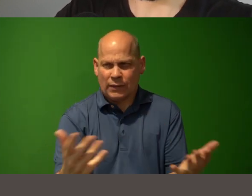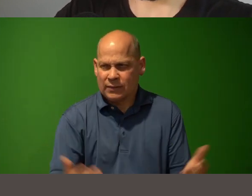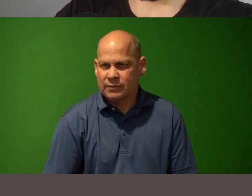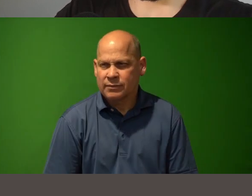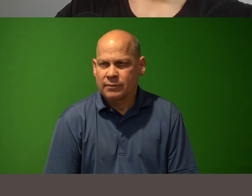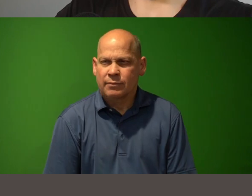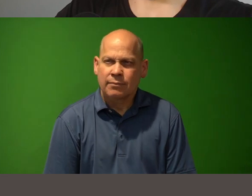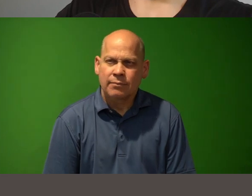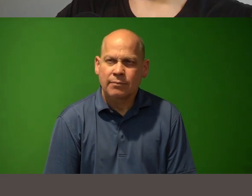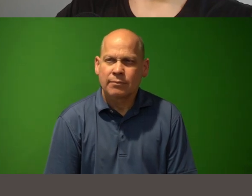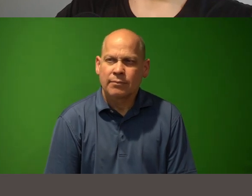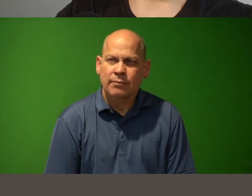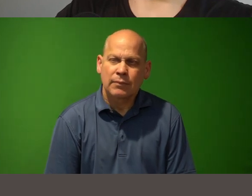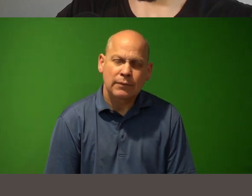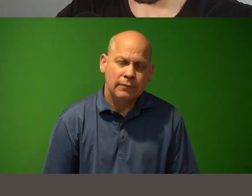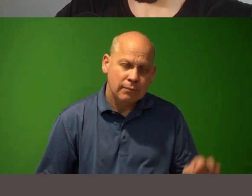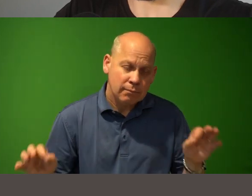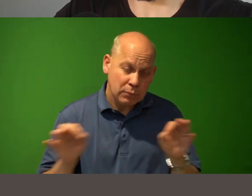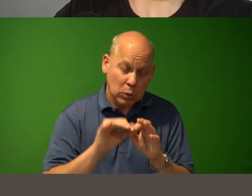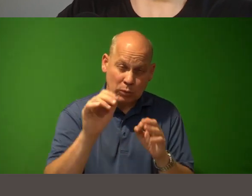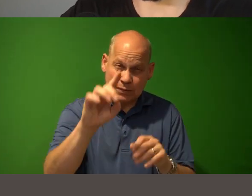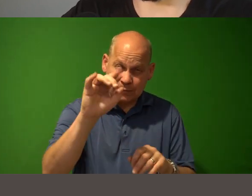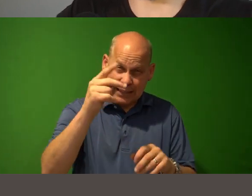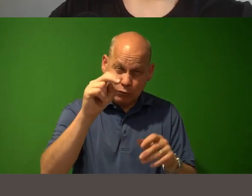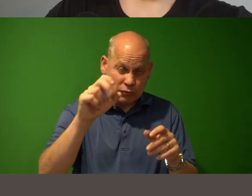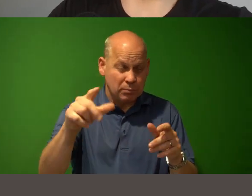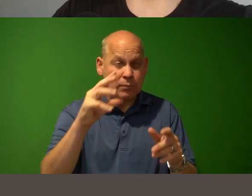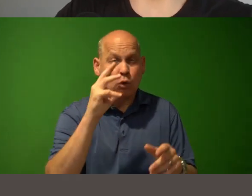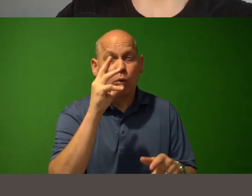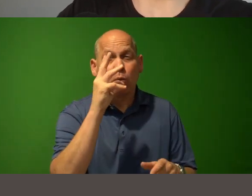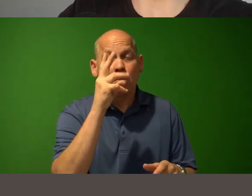And the importance of diagrams is that beautiful is better than ugly.